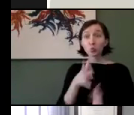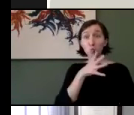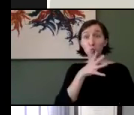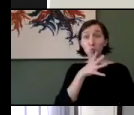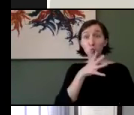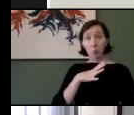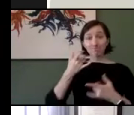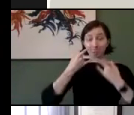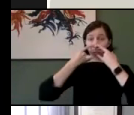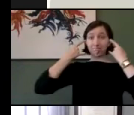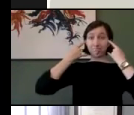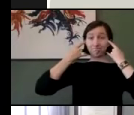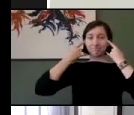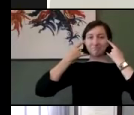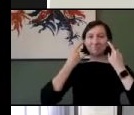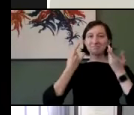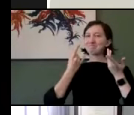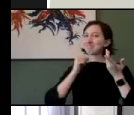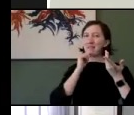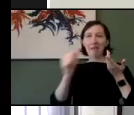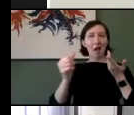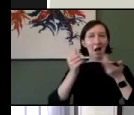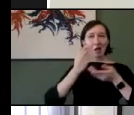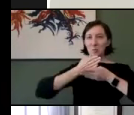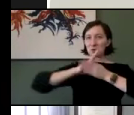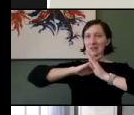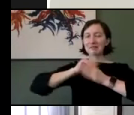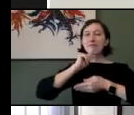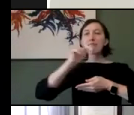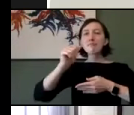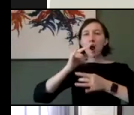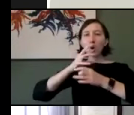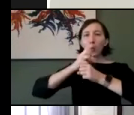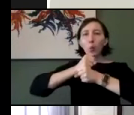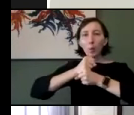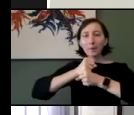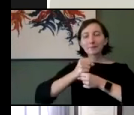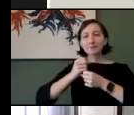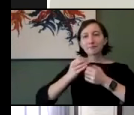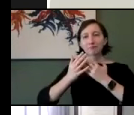and that's not a tightly woven fabric. So we want to stay away from that.